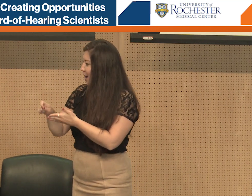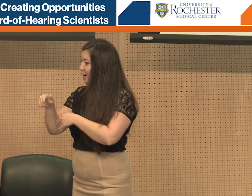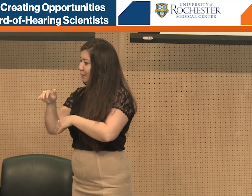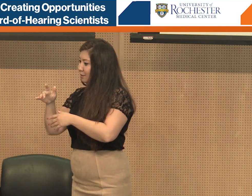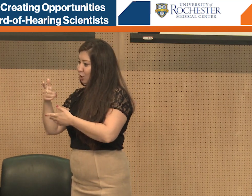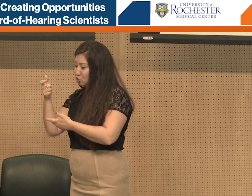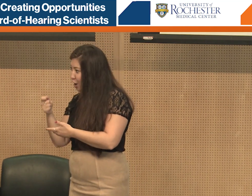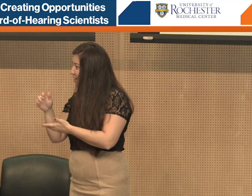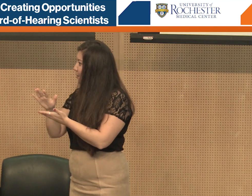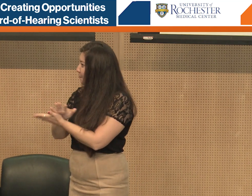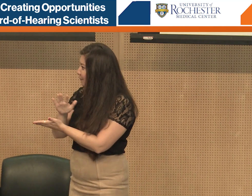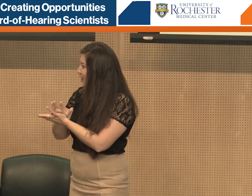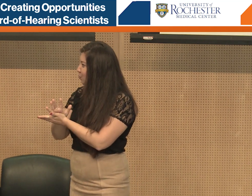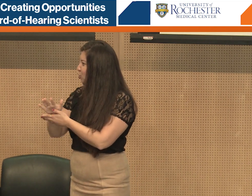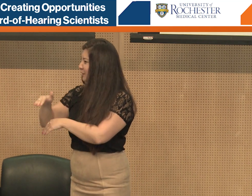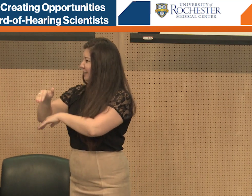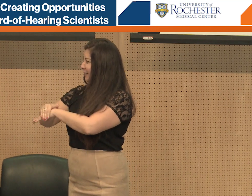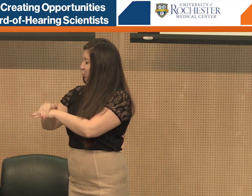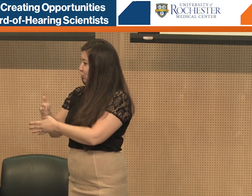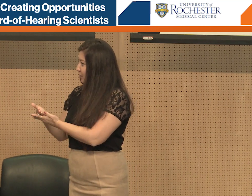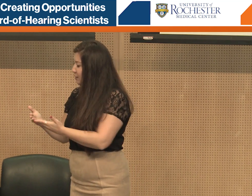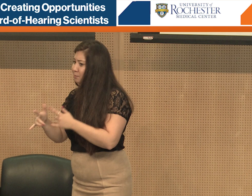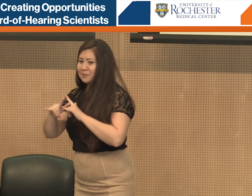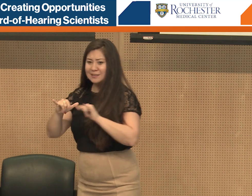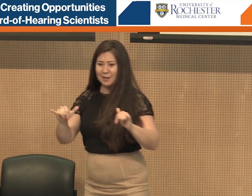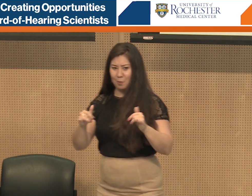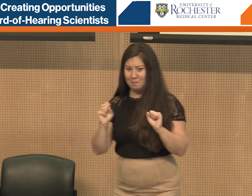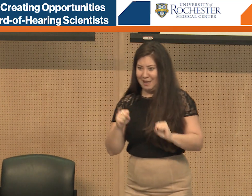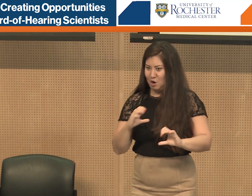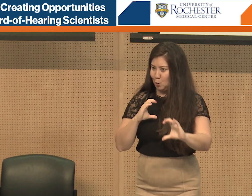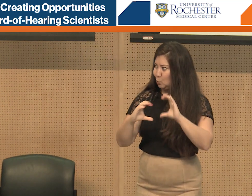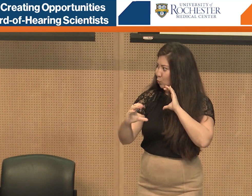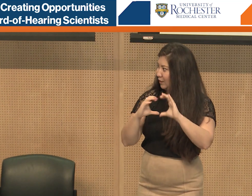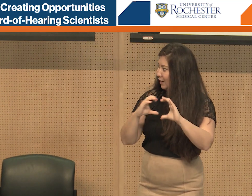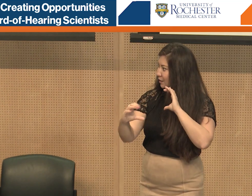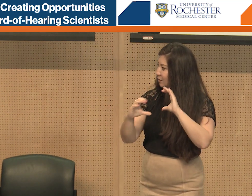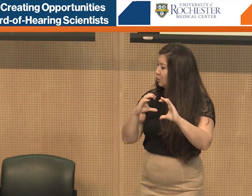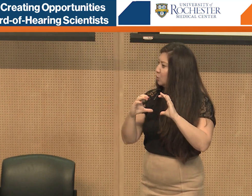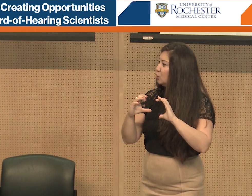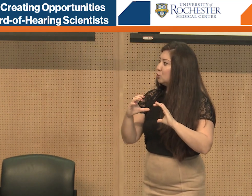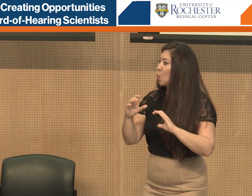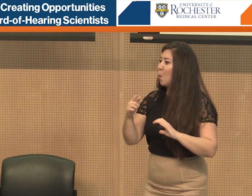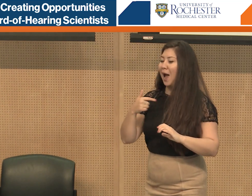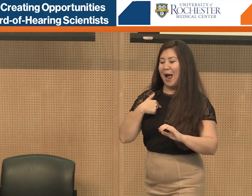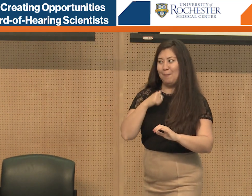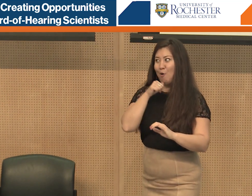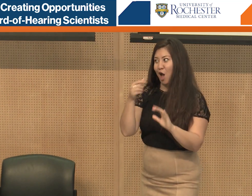and go back to the English. You can also simultaneously